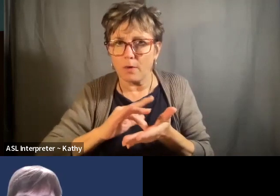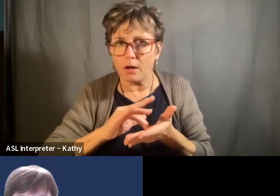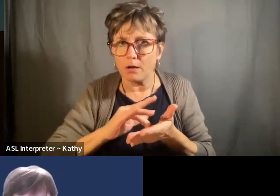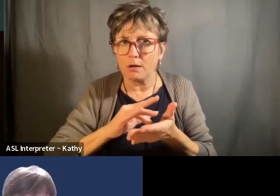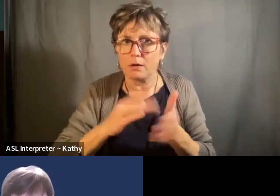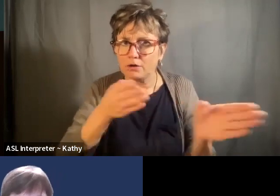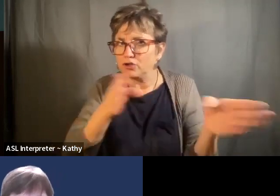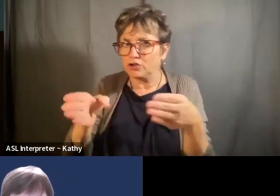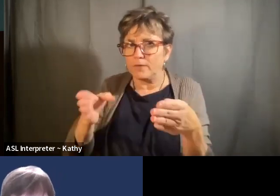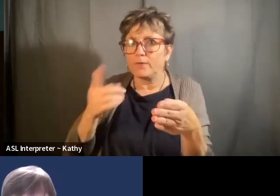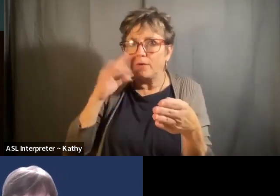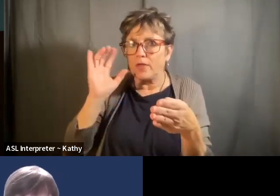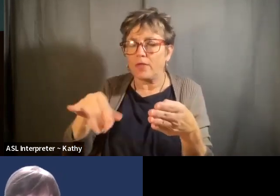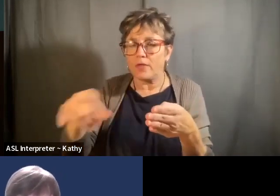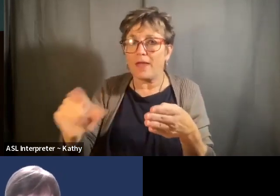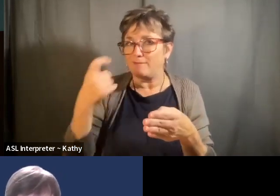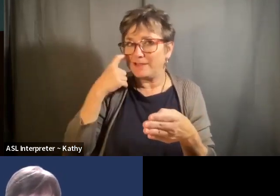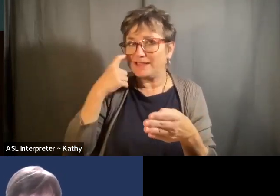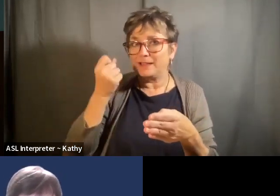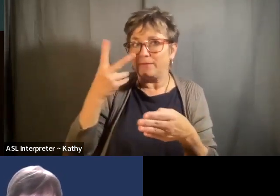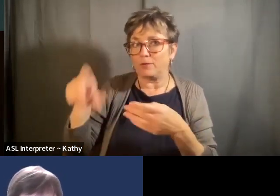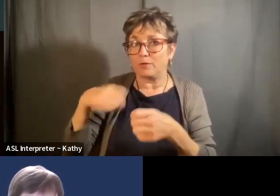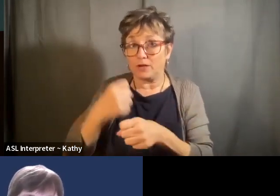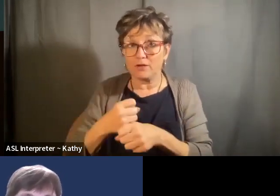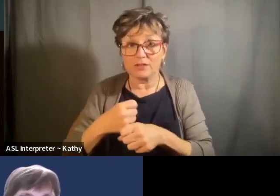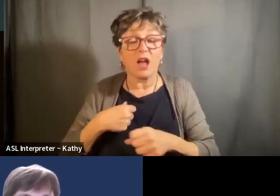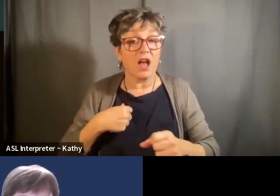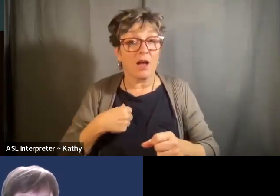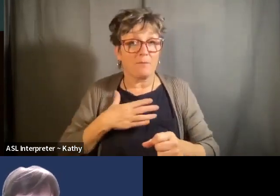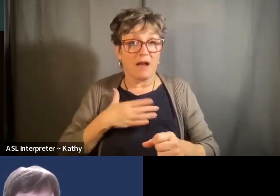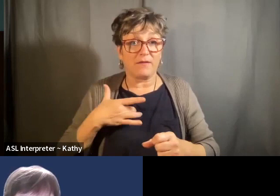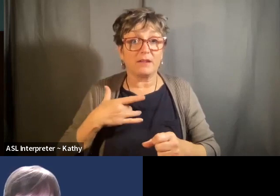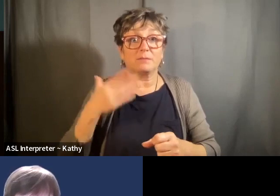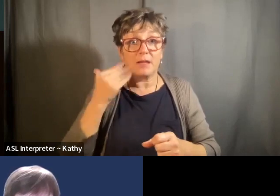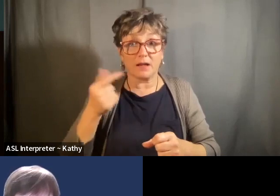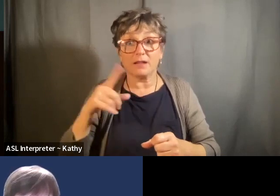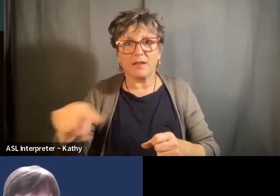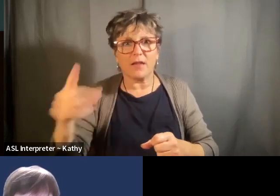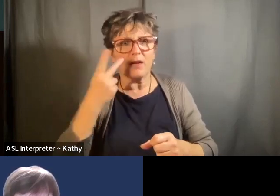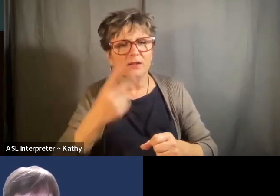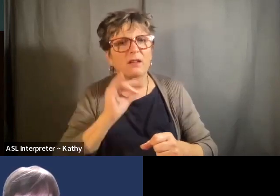that's in large part because they see that there is an active and engaged community ready to be, to